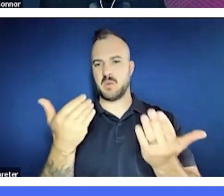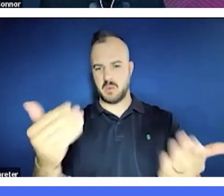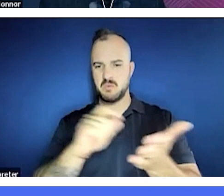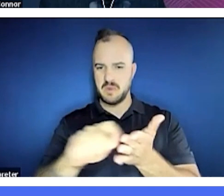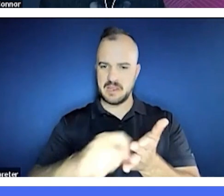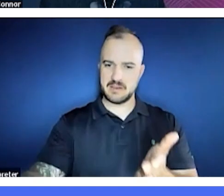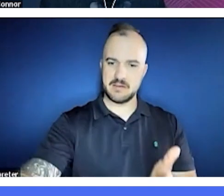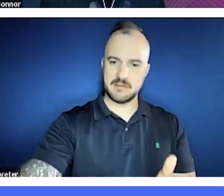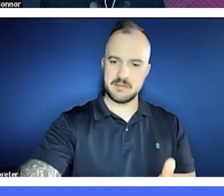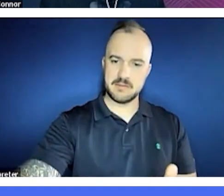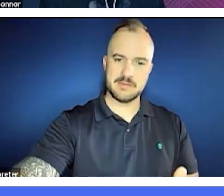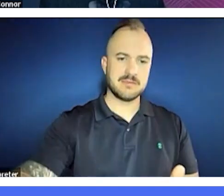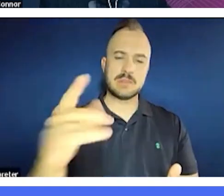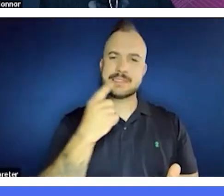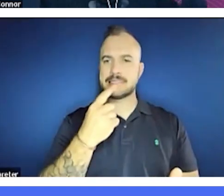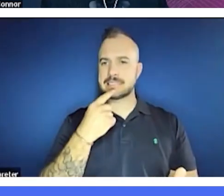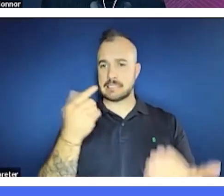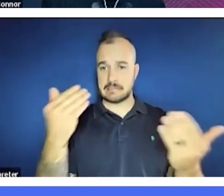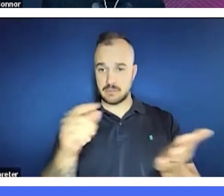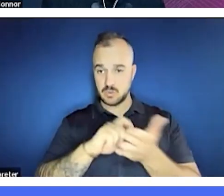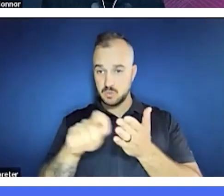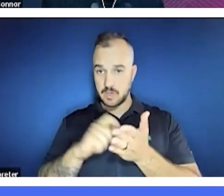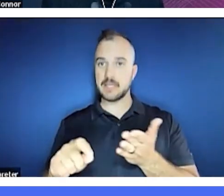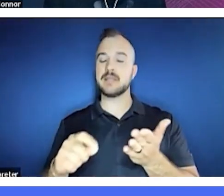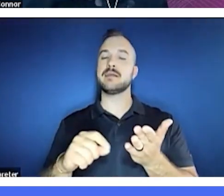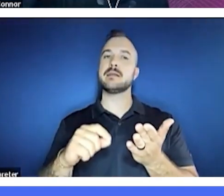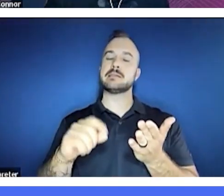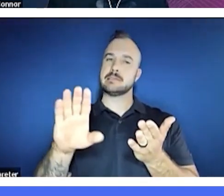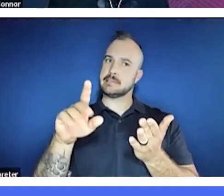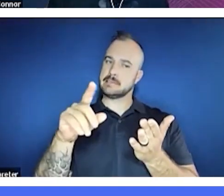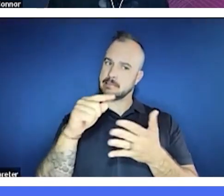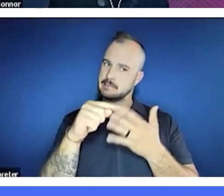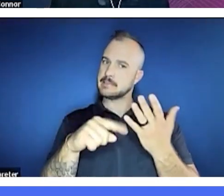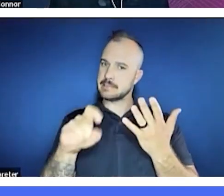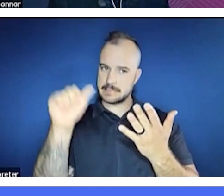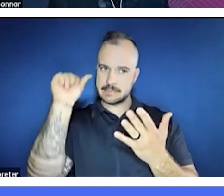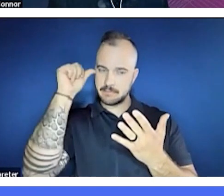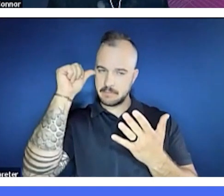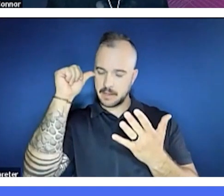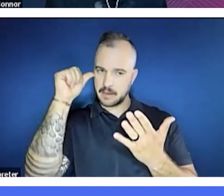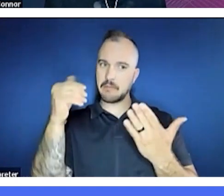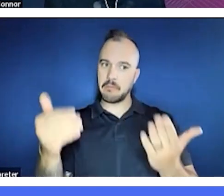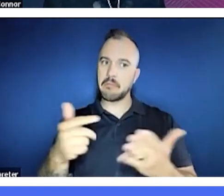Just say, okay, as you write it, here are some things to keep in mind, now go write. And later on in the assessment, maybe at the end